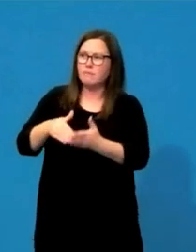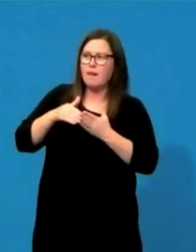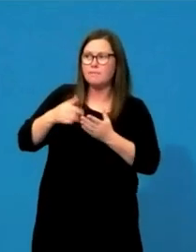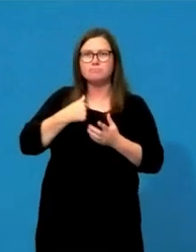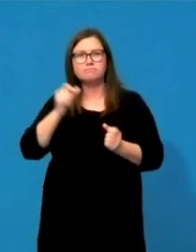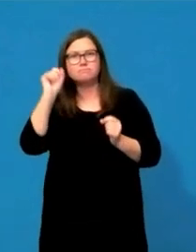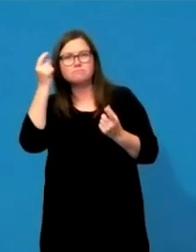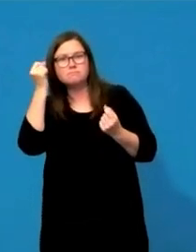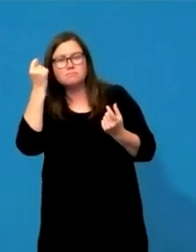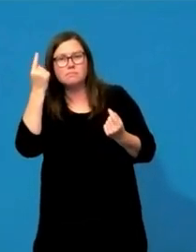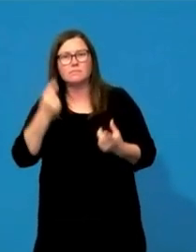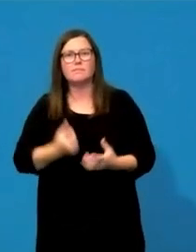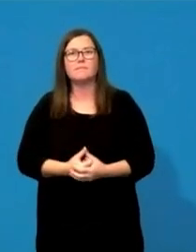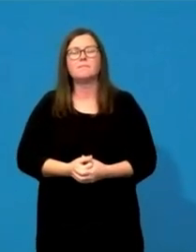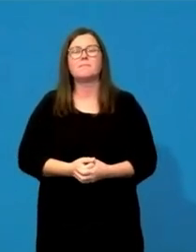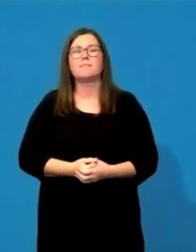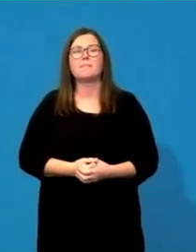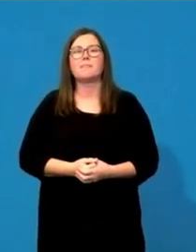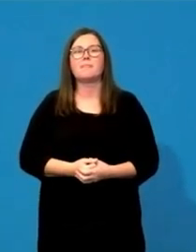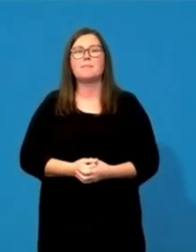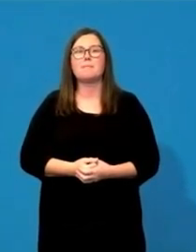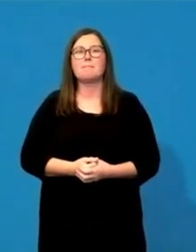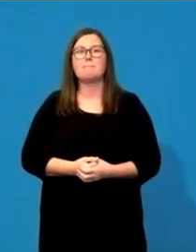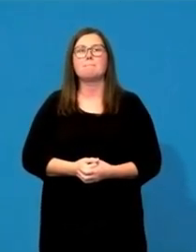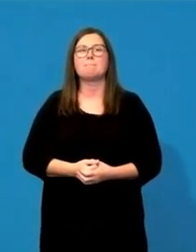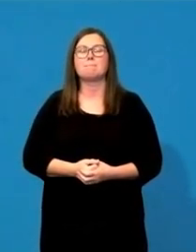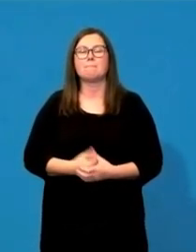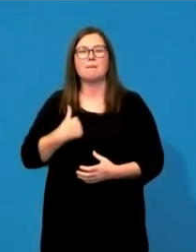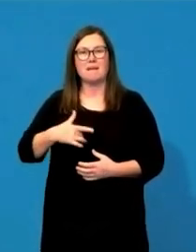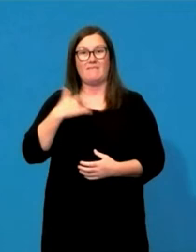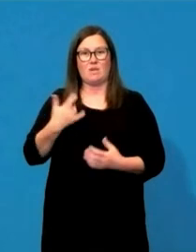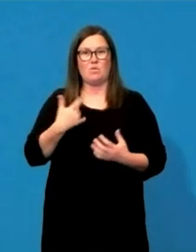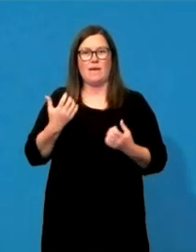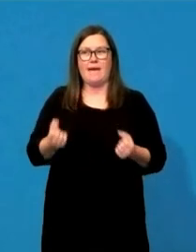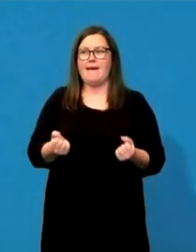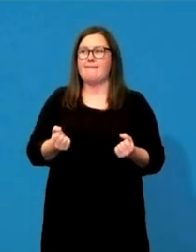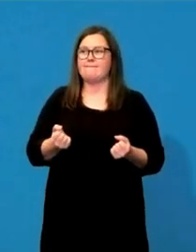block in the understanding of how this system works, because the Disability Services